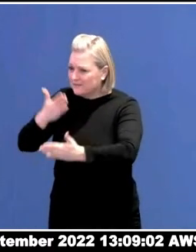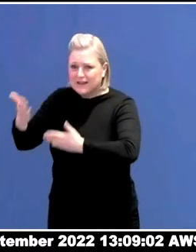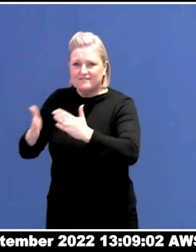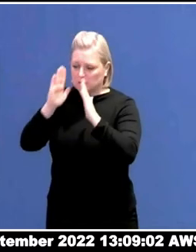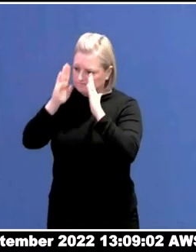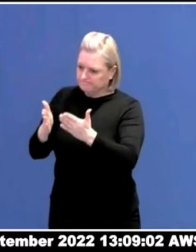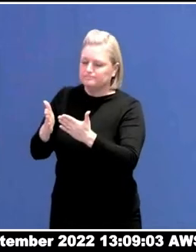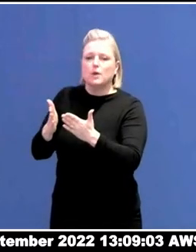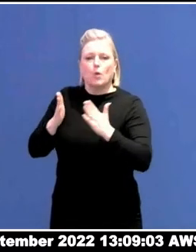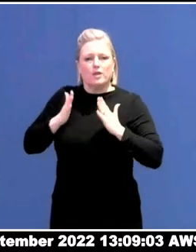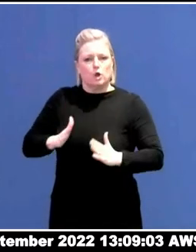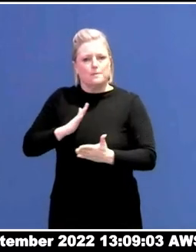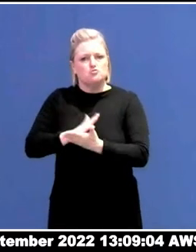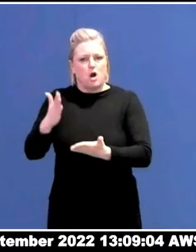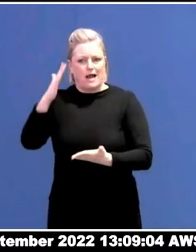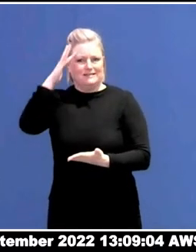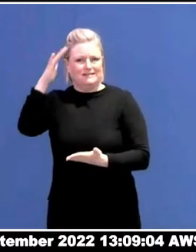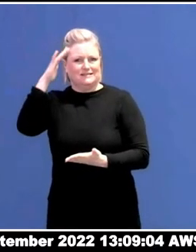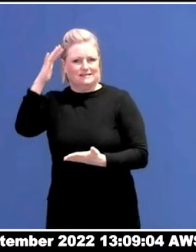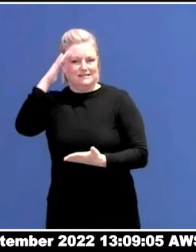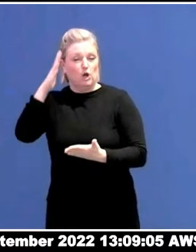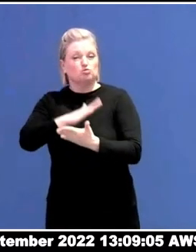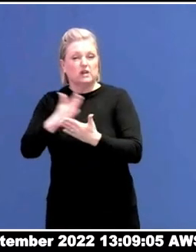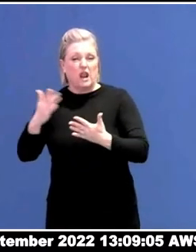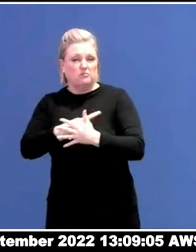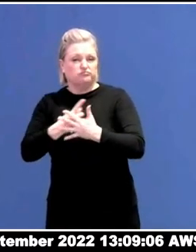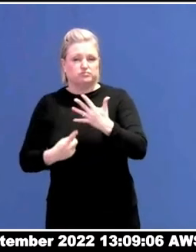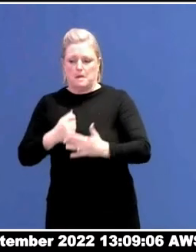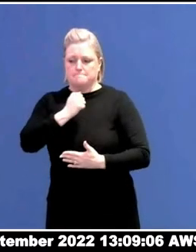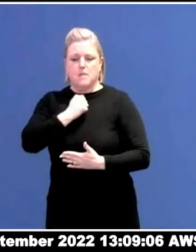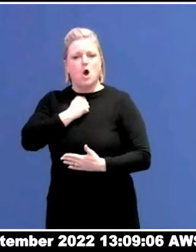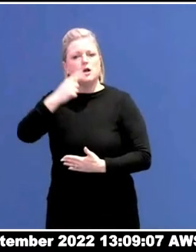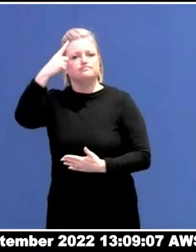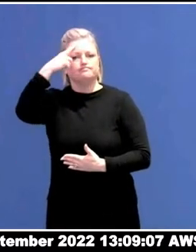rights. I would say those are the three, you know, key aspects of what a philosophy of a